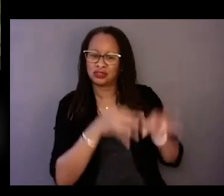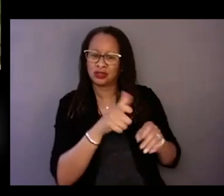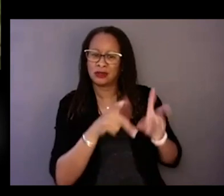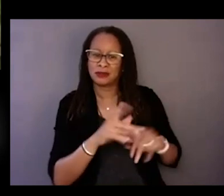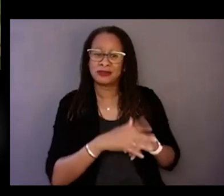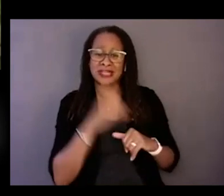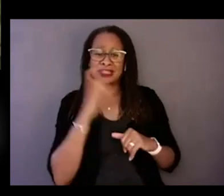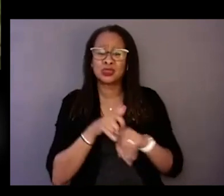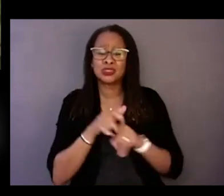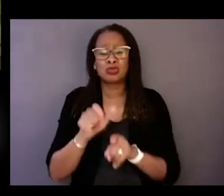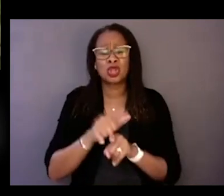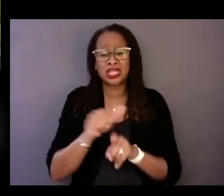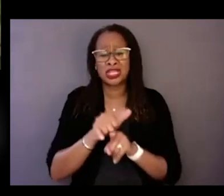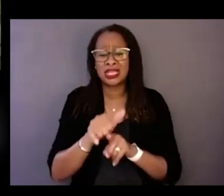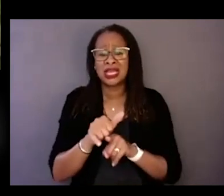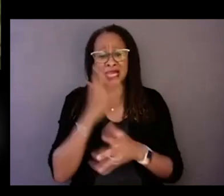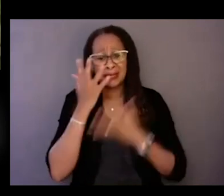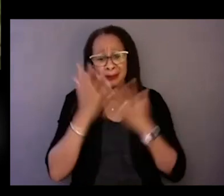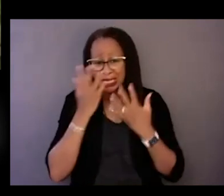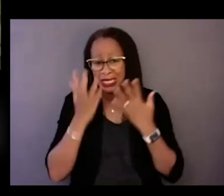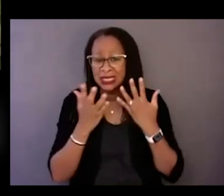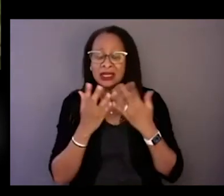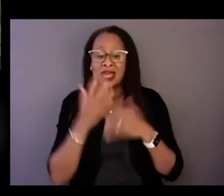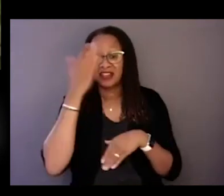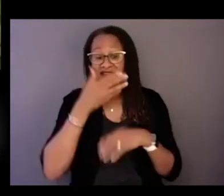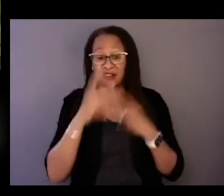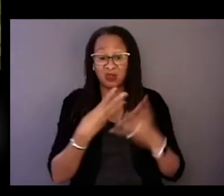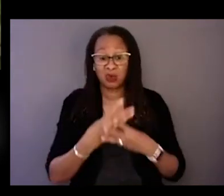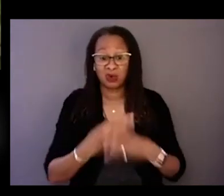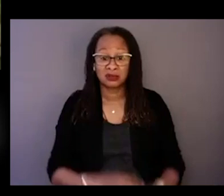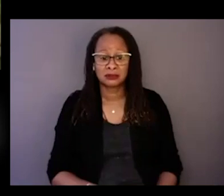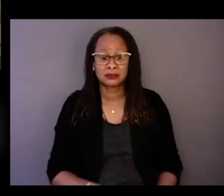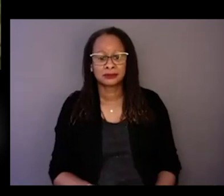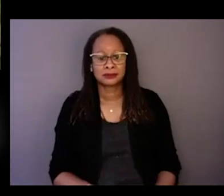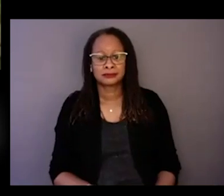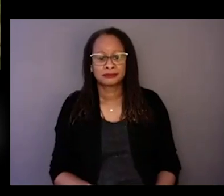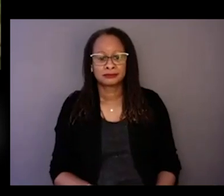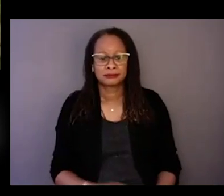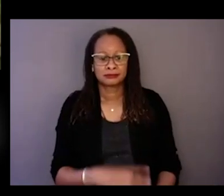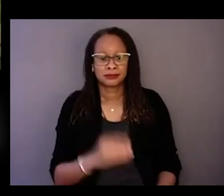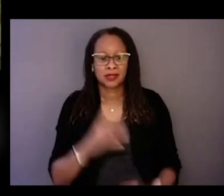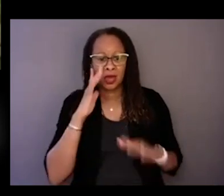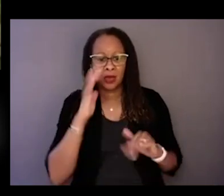she was bullied and humiliated in front of the world. And I hope that we think about that